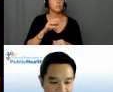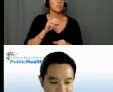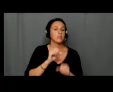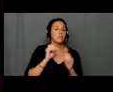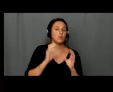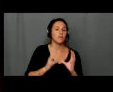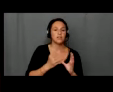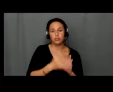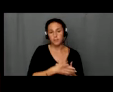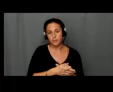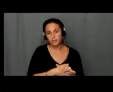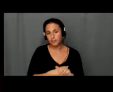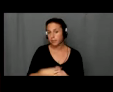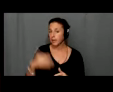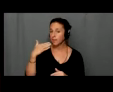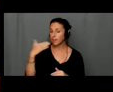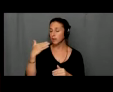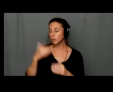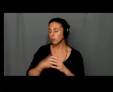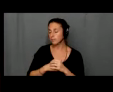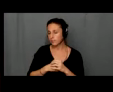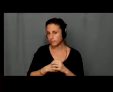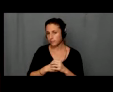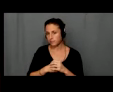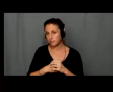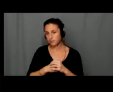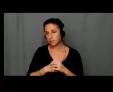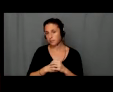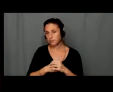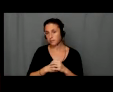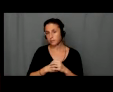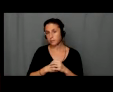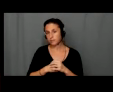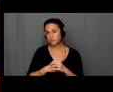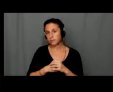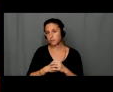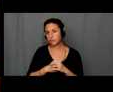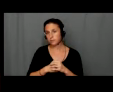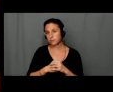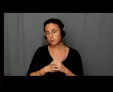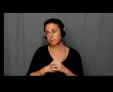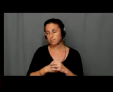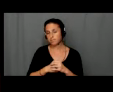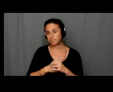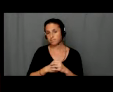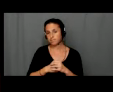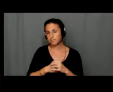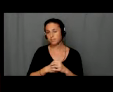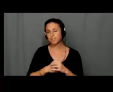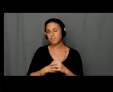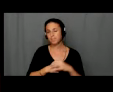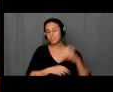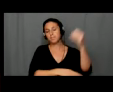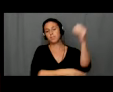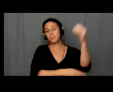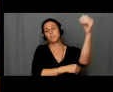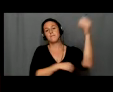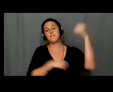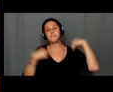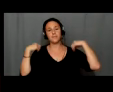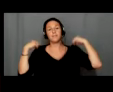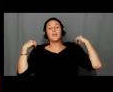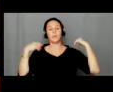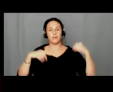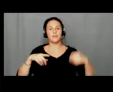Thank you. Okay. So you've got my powerpoint on on the screen.